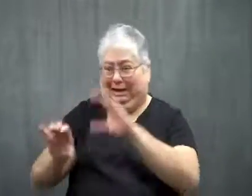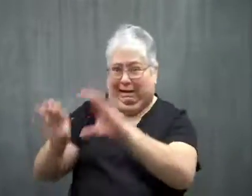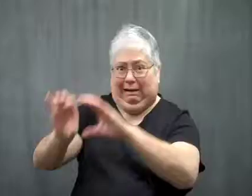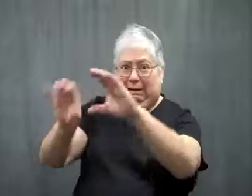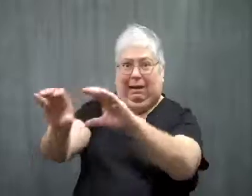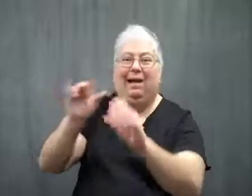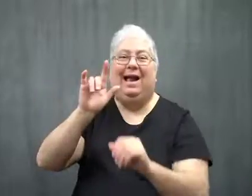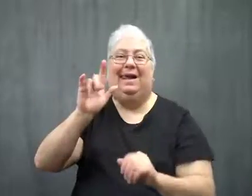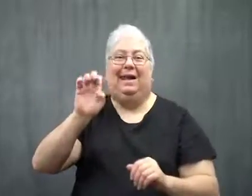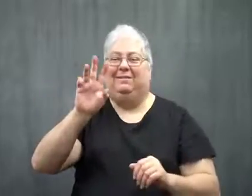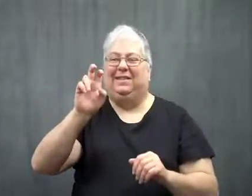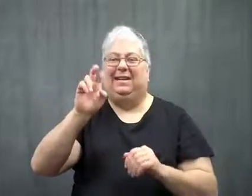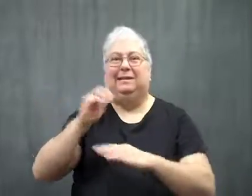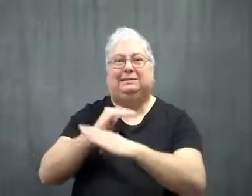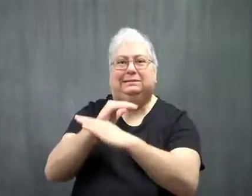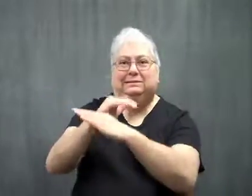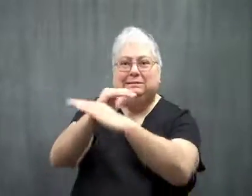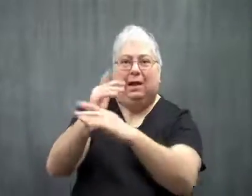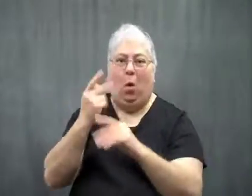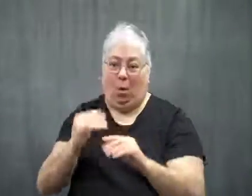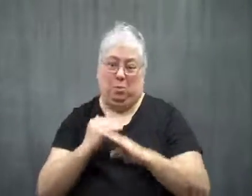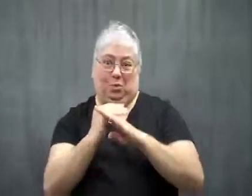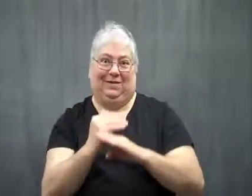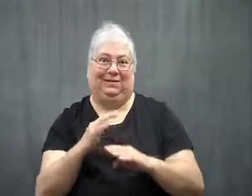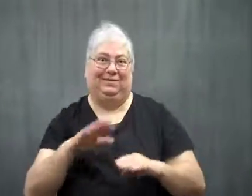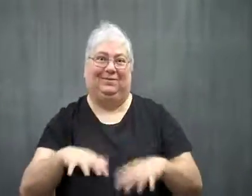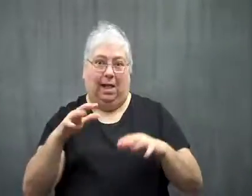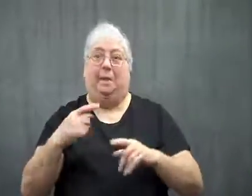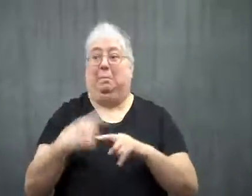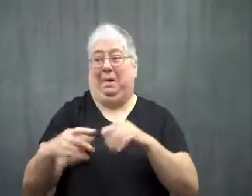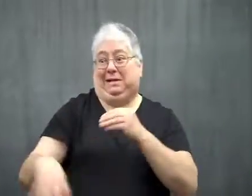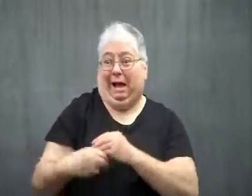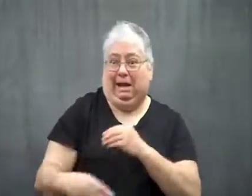The levees are being reinforced to prevent flooding and also being added to,